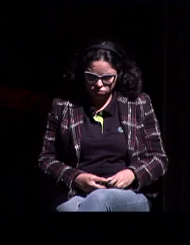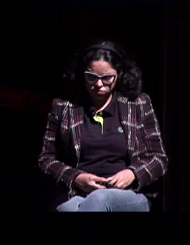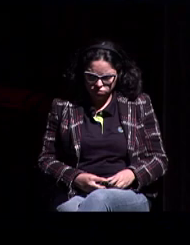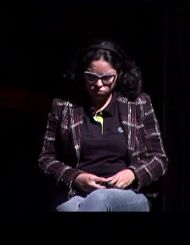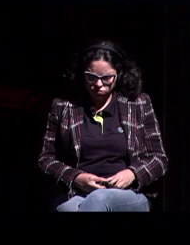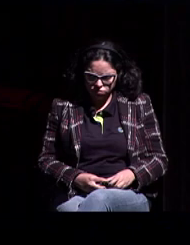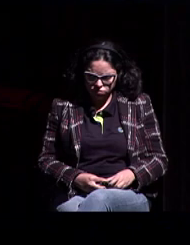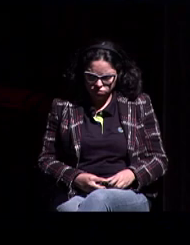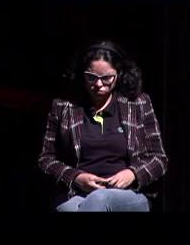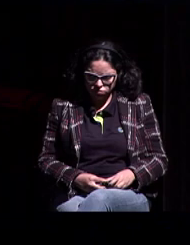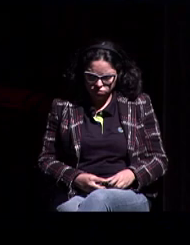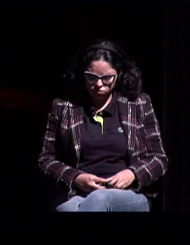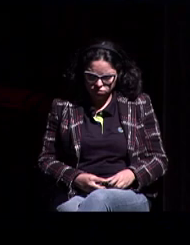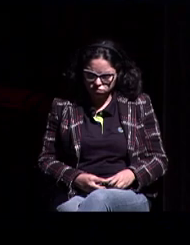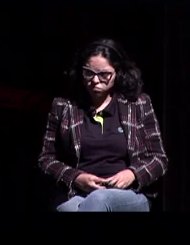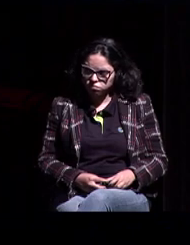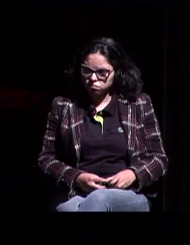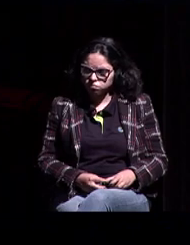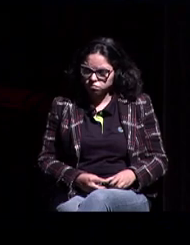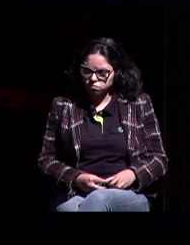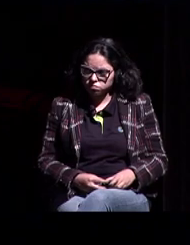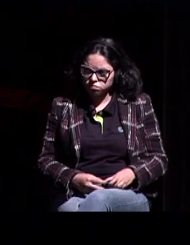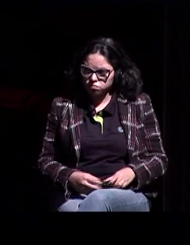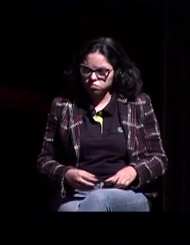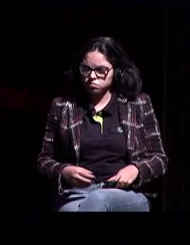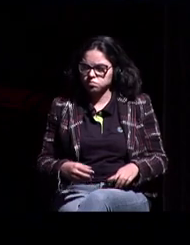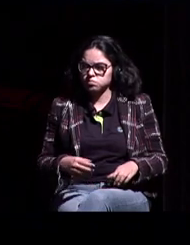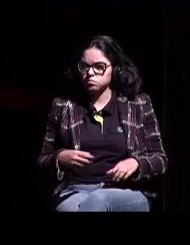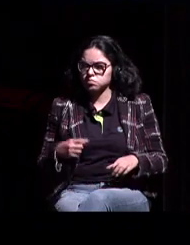the precariousness of work they accuse us of conveying